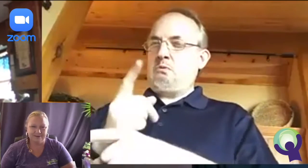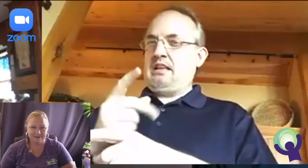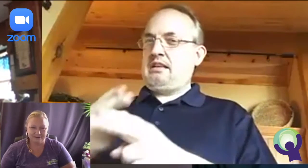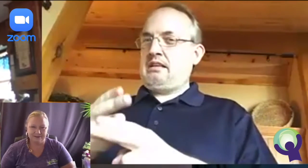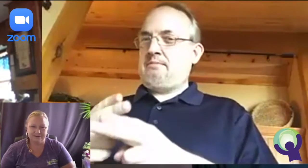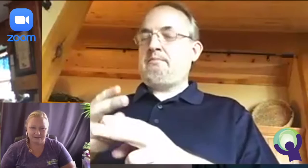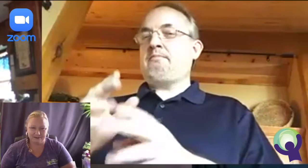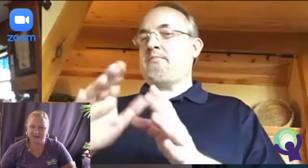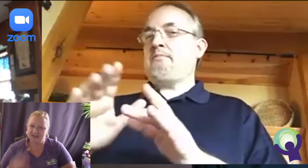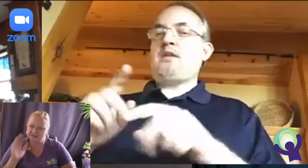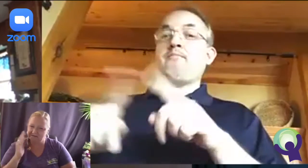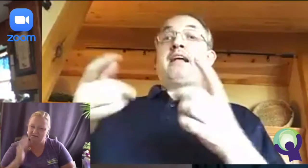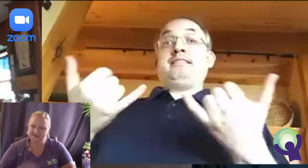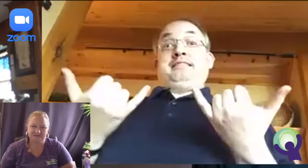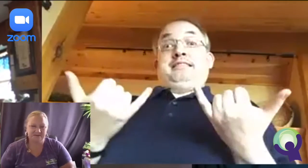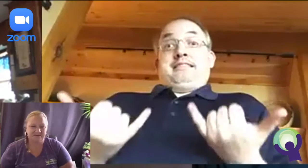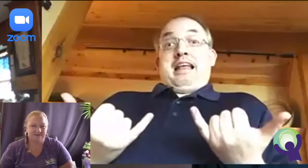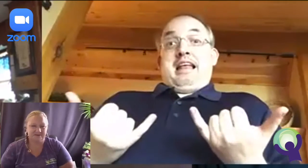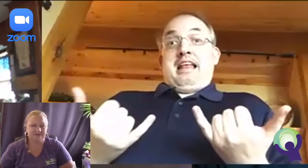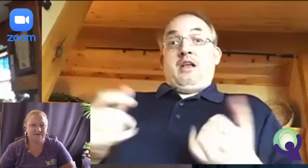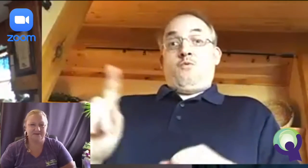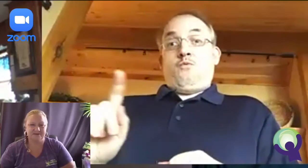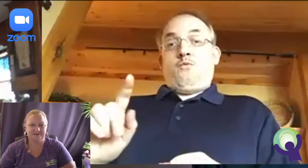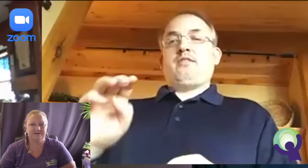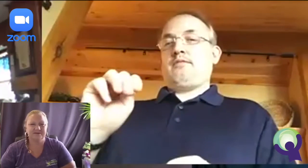don't quote me on that. I don't remember if that's exactly the right name. At that time